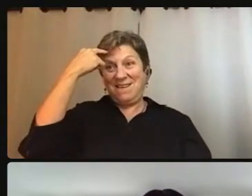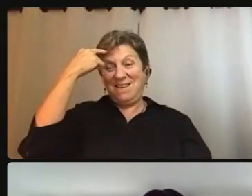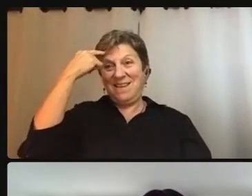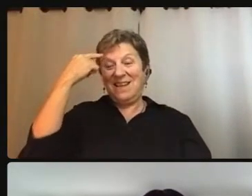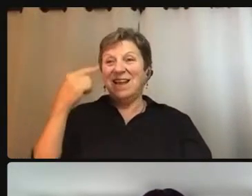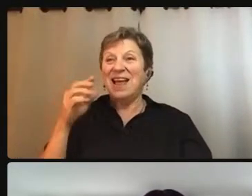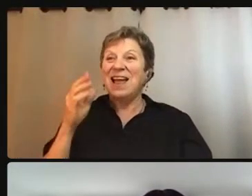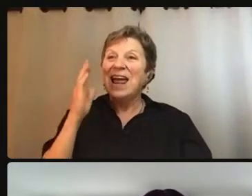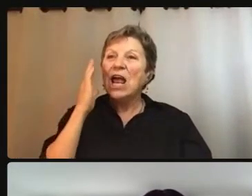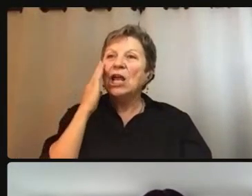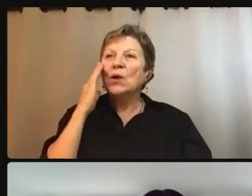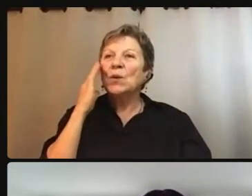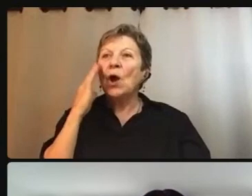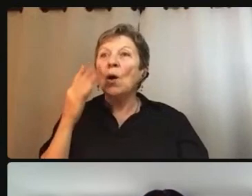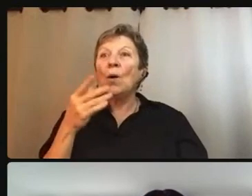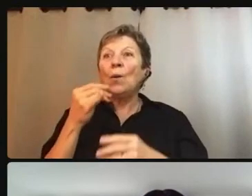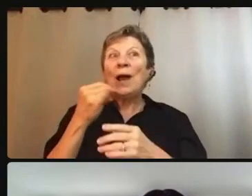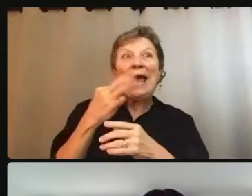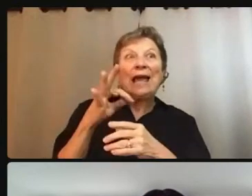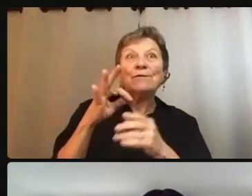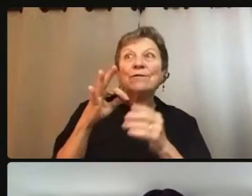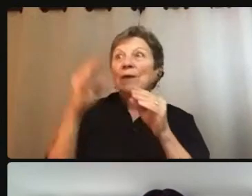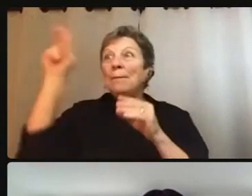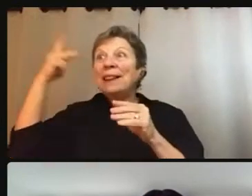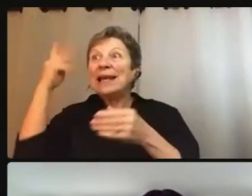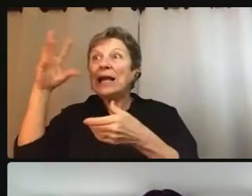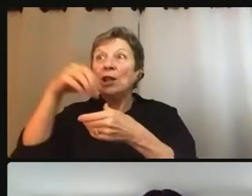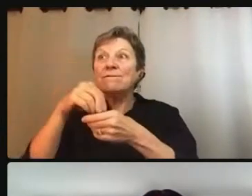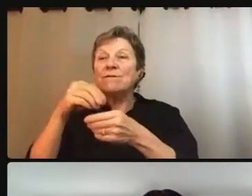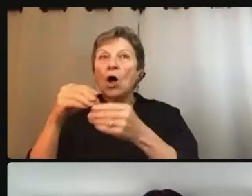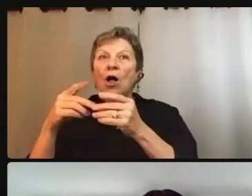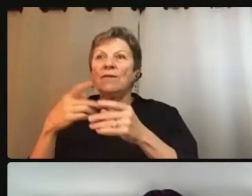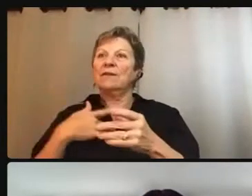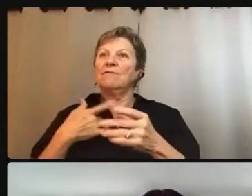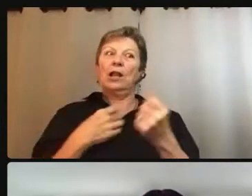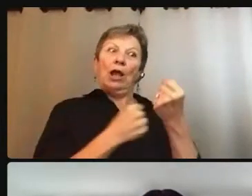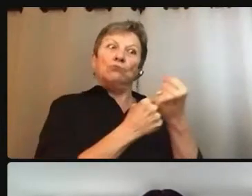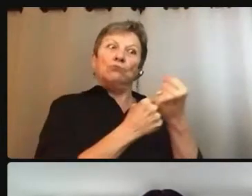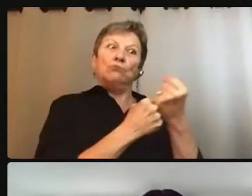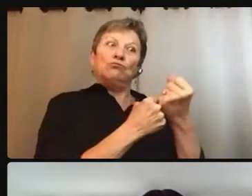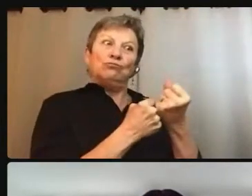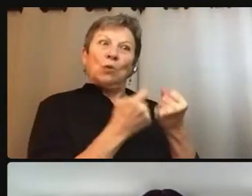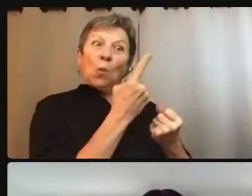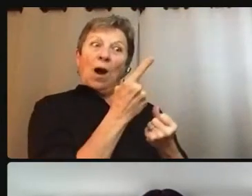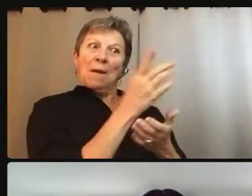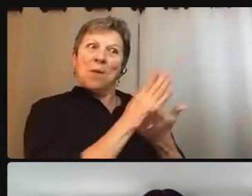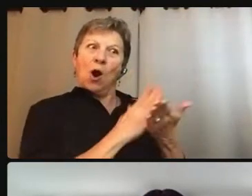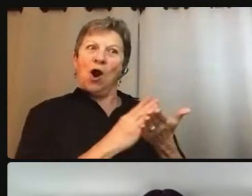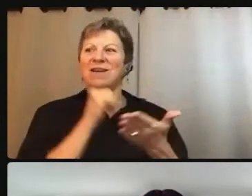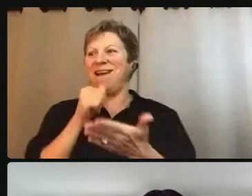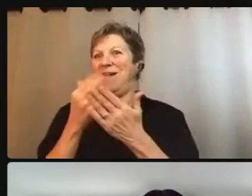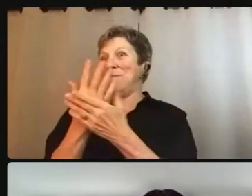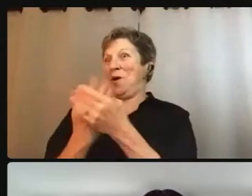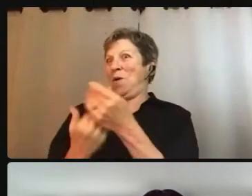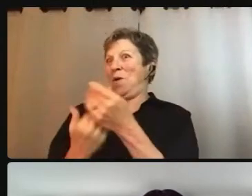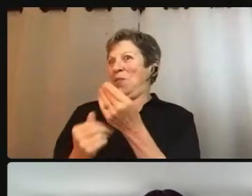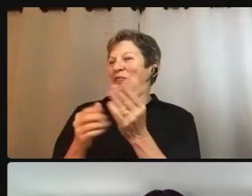WOULD JEOPARDIZE YOUR OPEN MIND